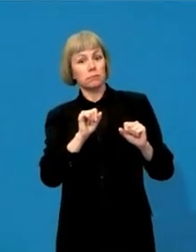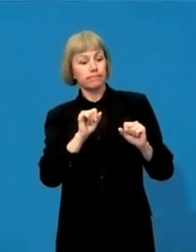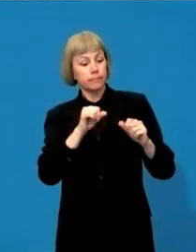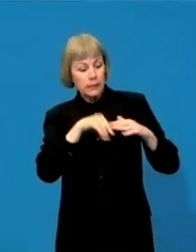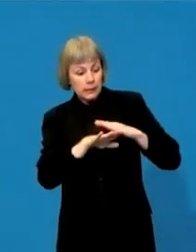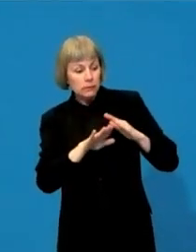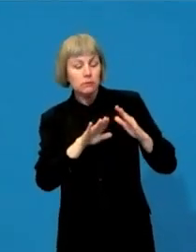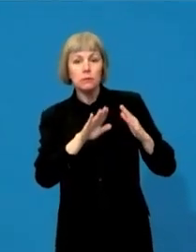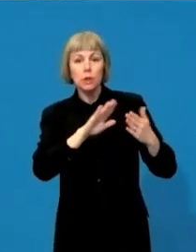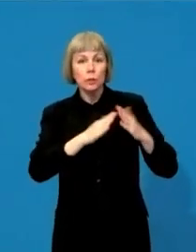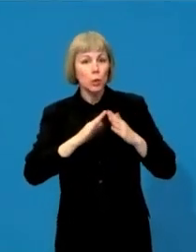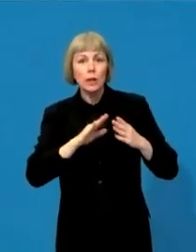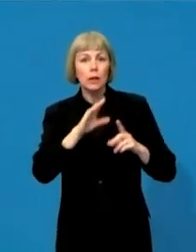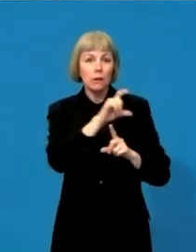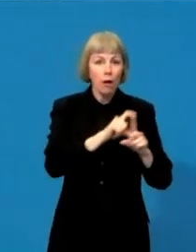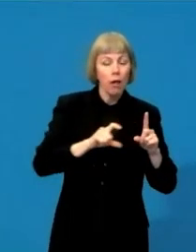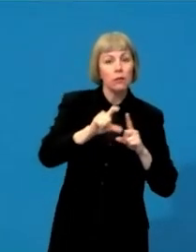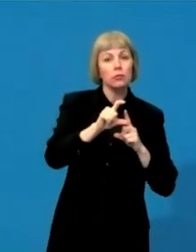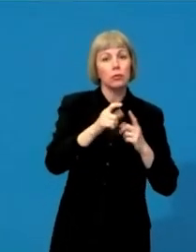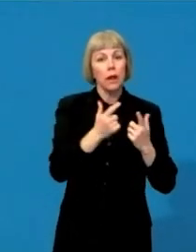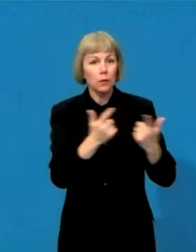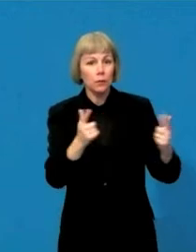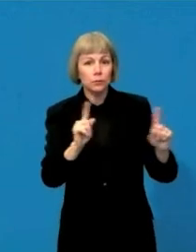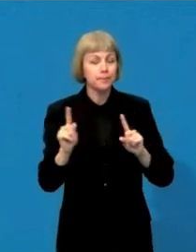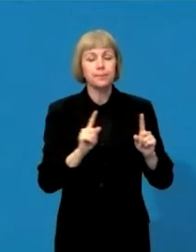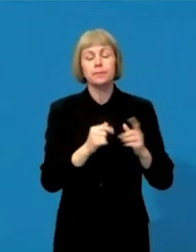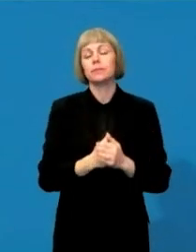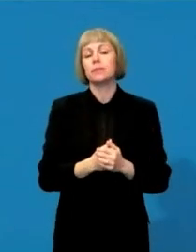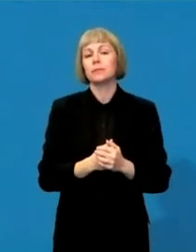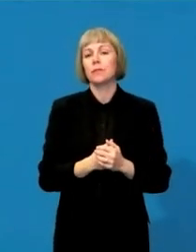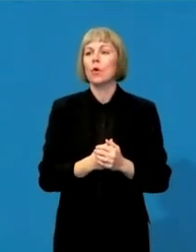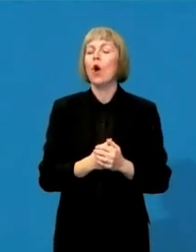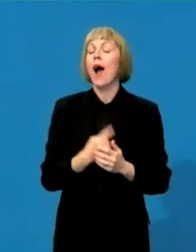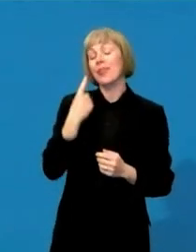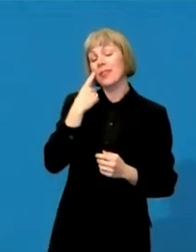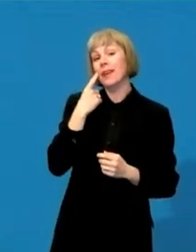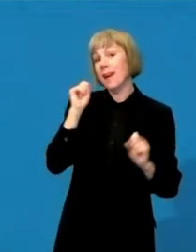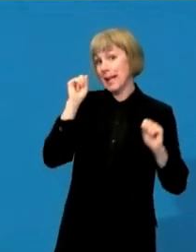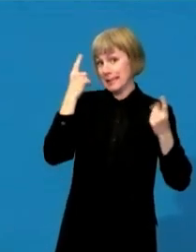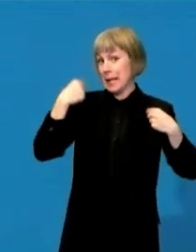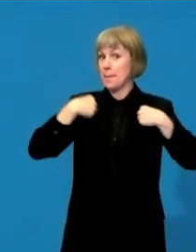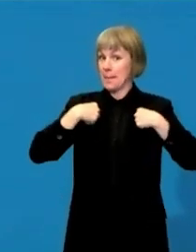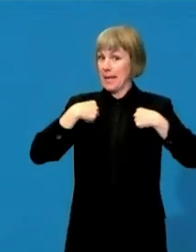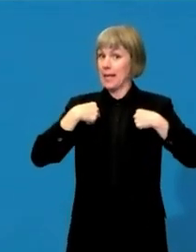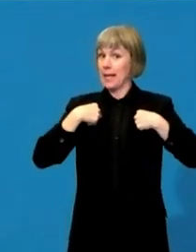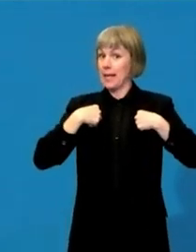community? JAZSIKAH: They would probably understand a person like me, but, yeah, like